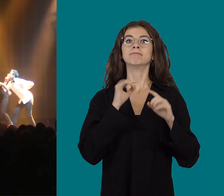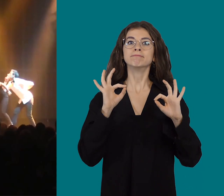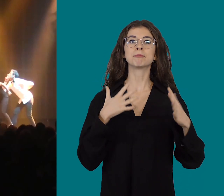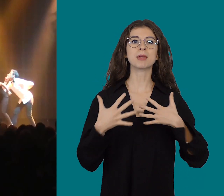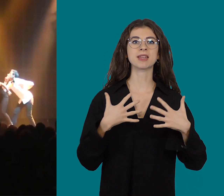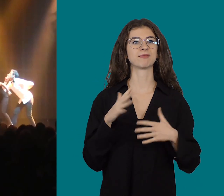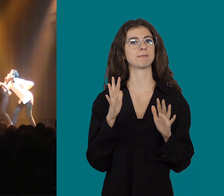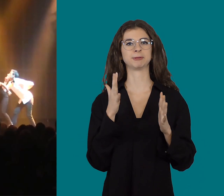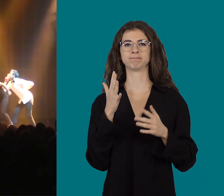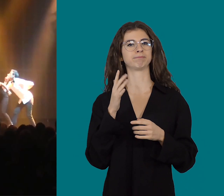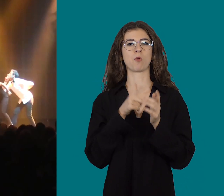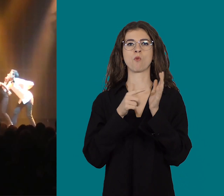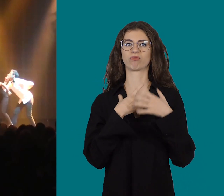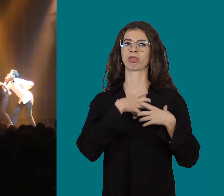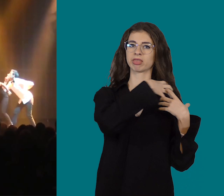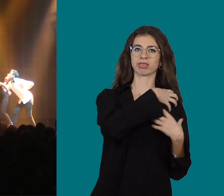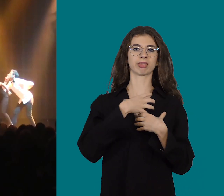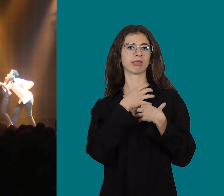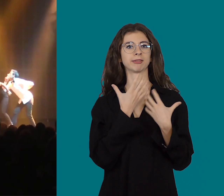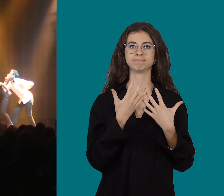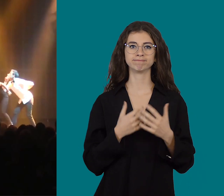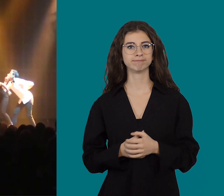but it's not perfect, because it displaces while dancing.